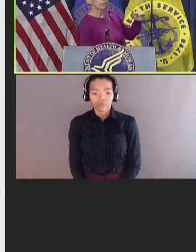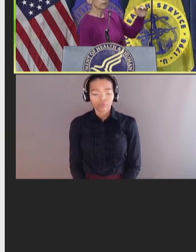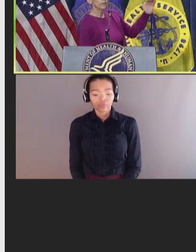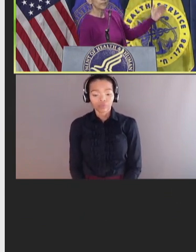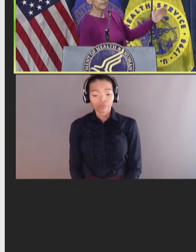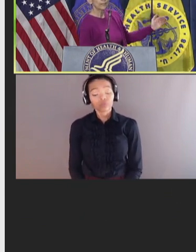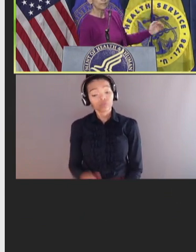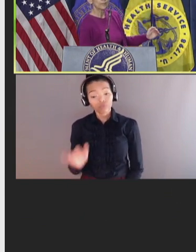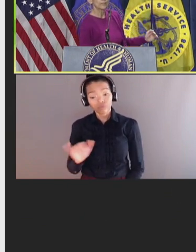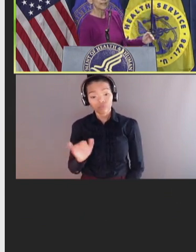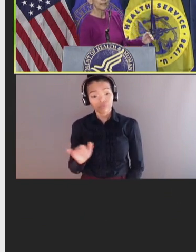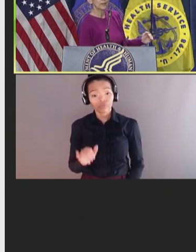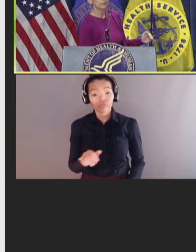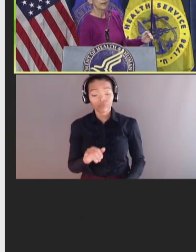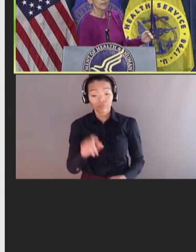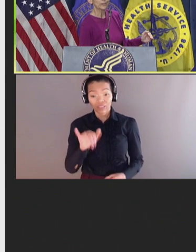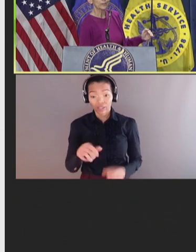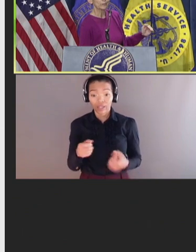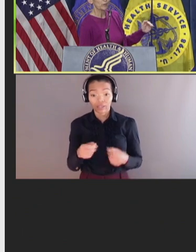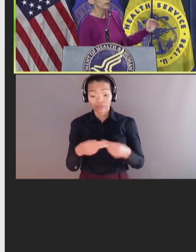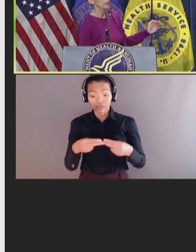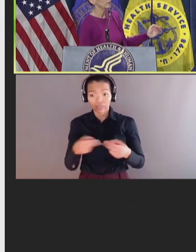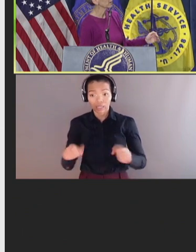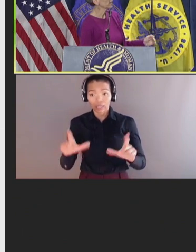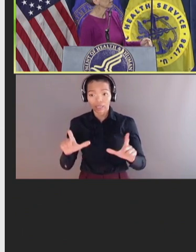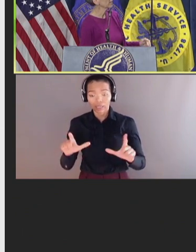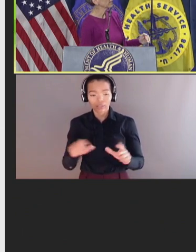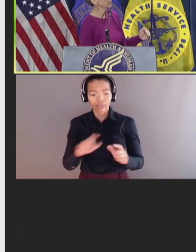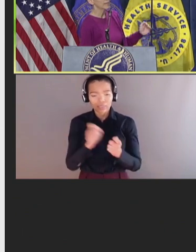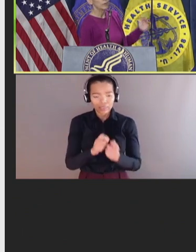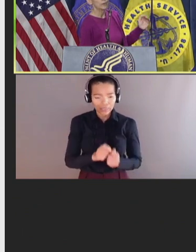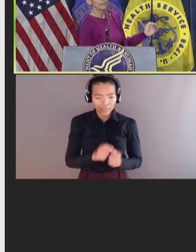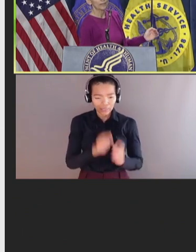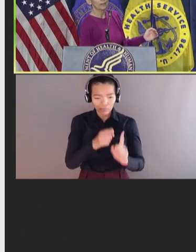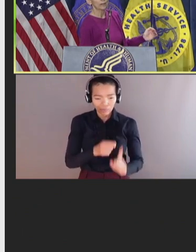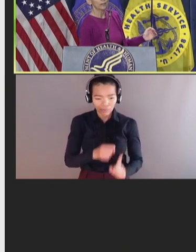all the details on this slide don't matter. The point of the slide is we've done a lot,